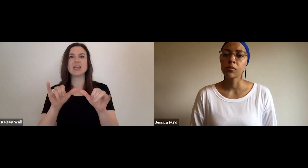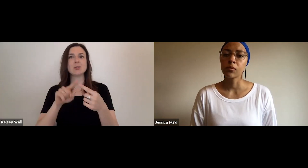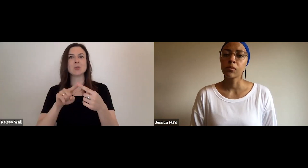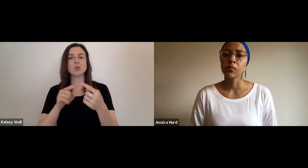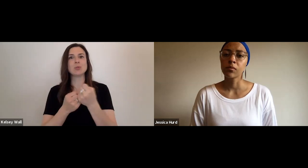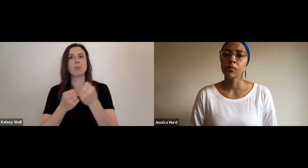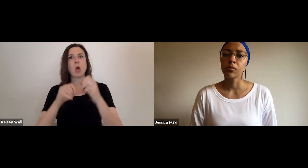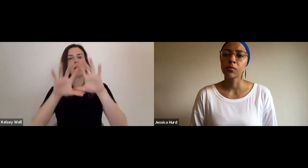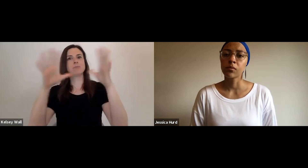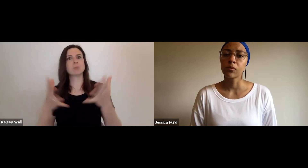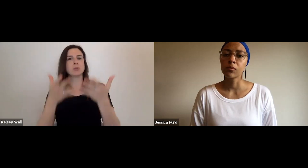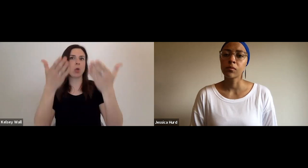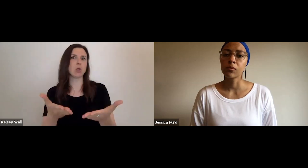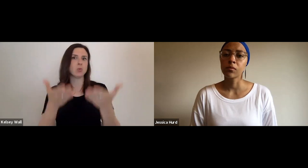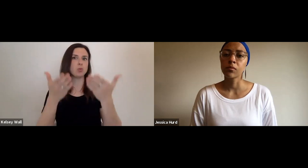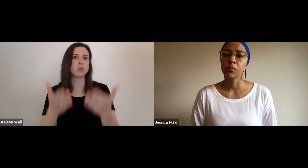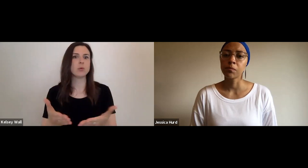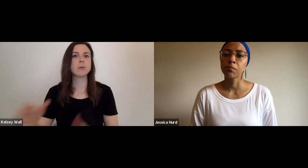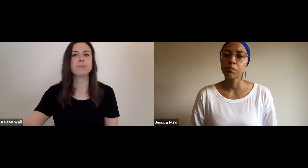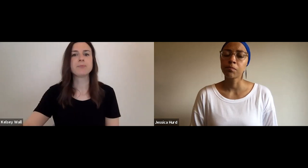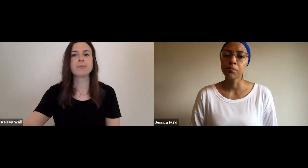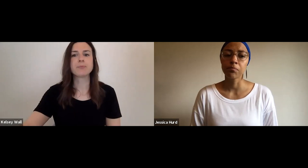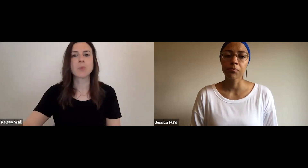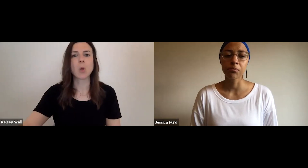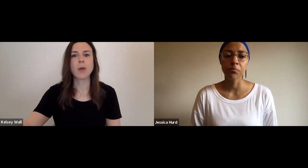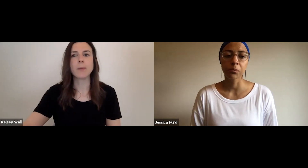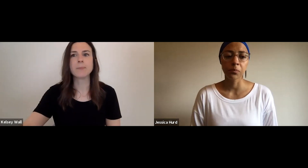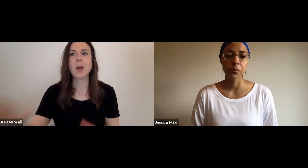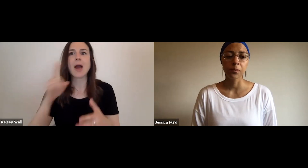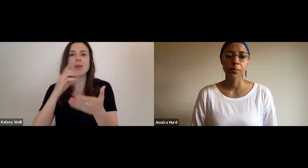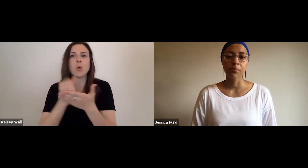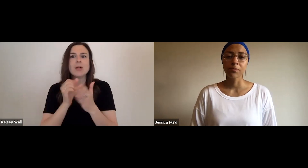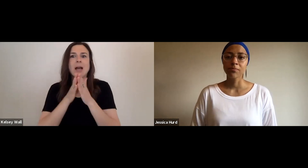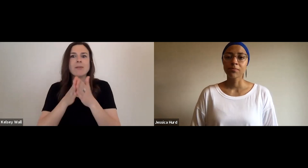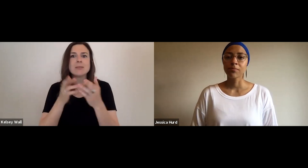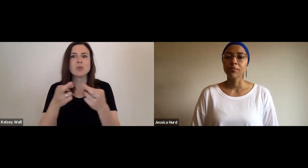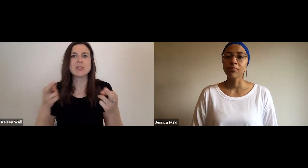Try to make new habits and new routines for your new normal and be consistent with them.